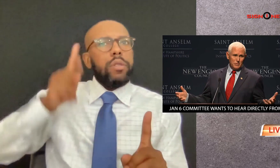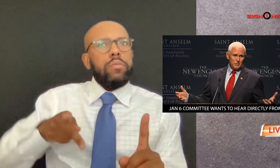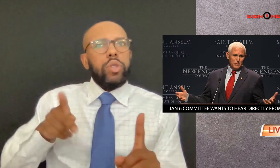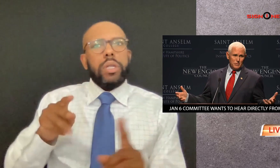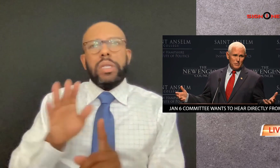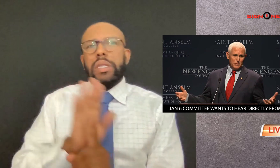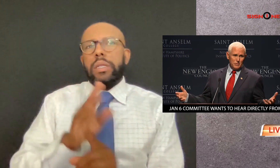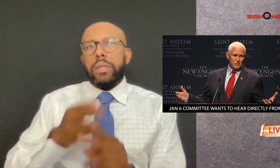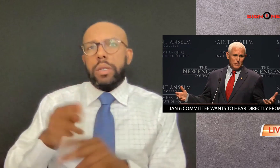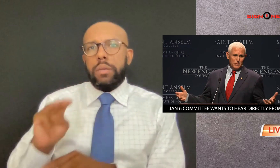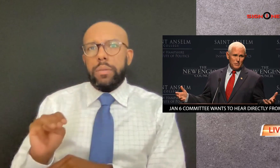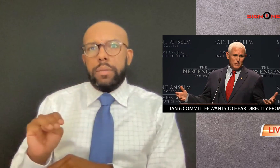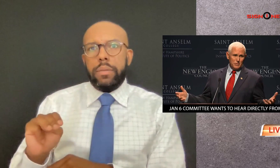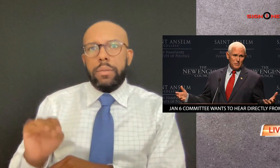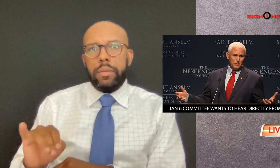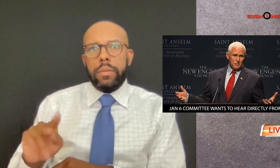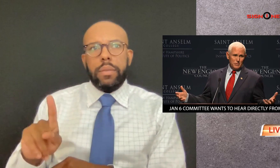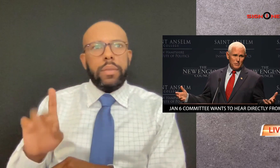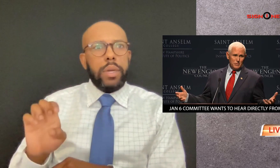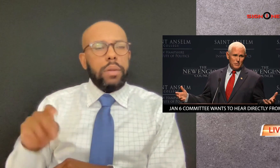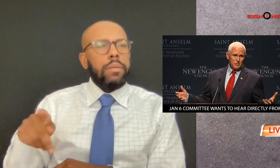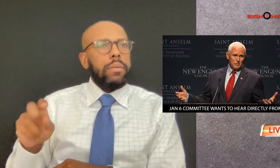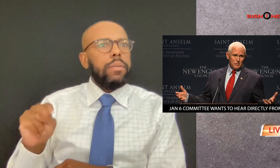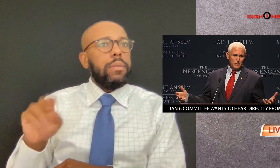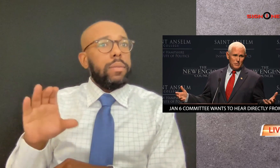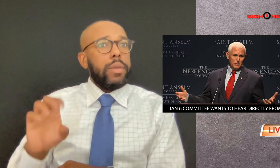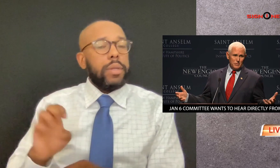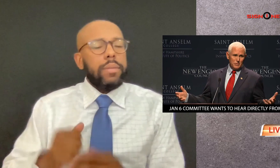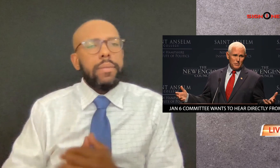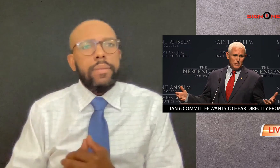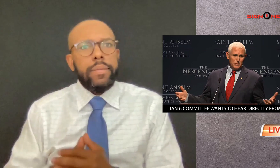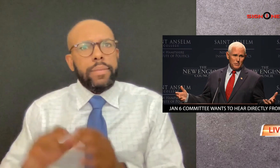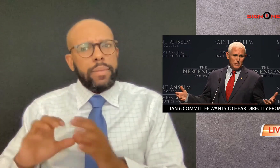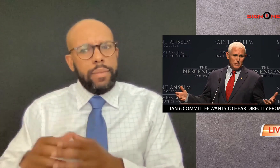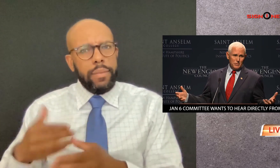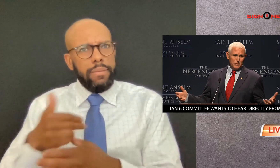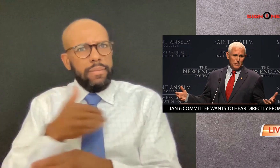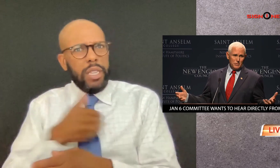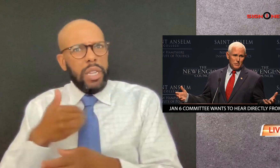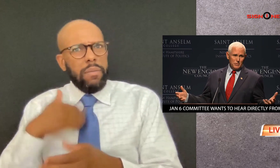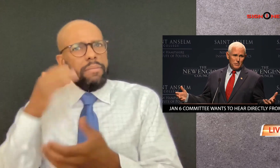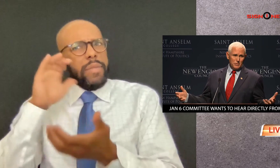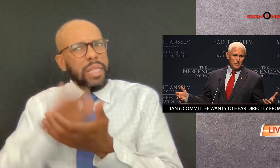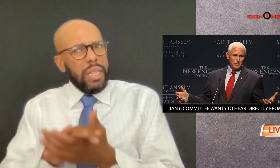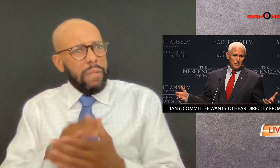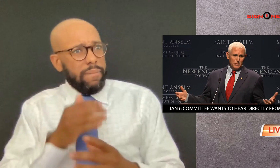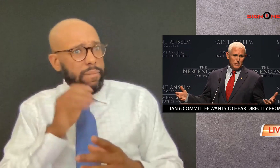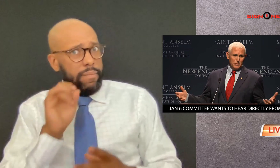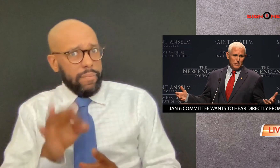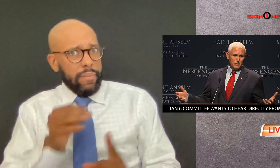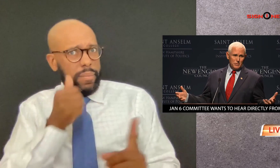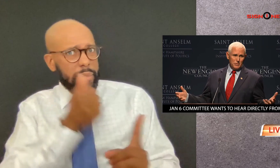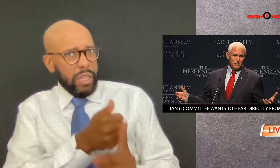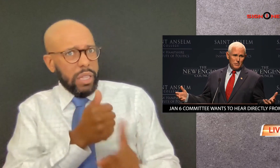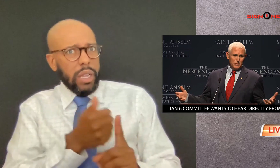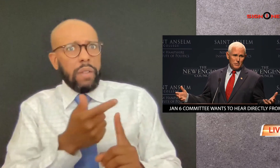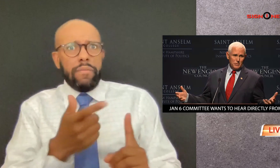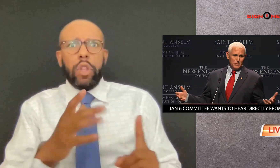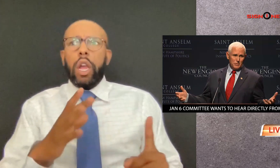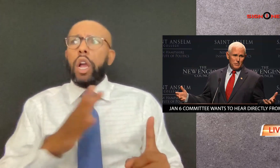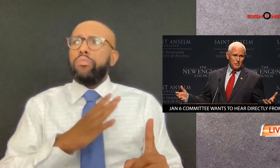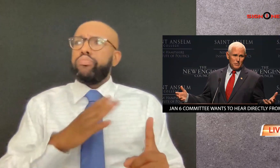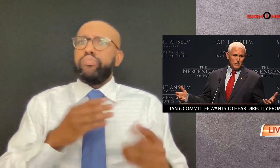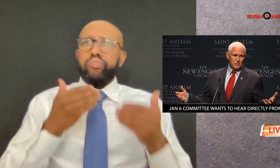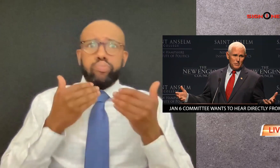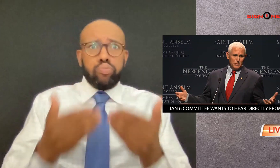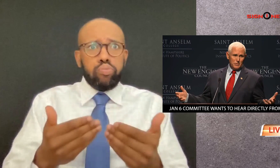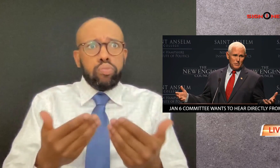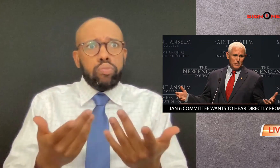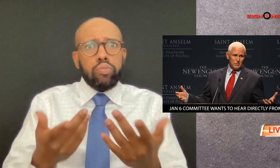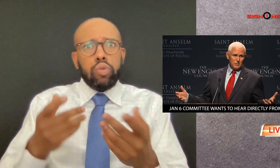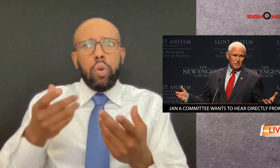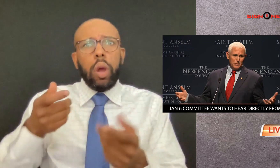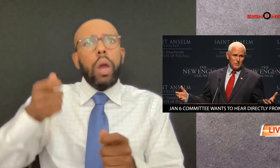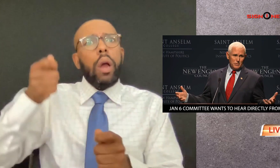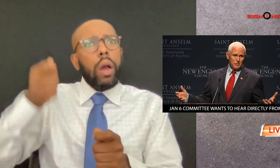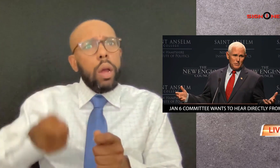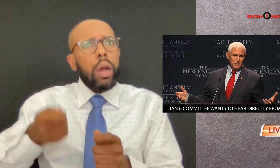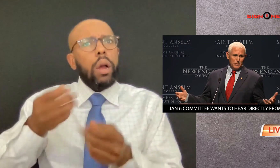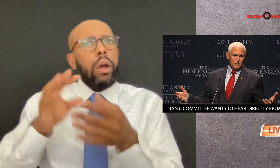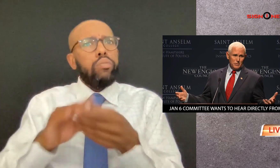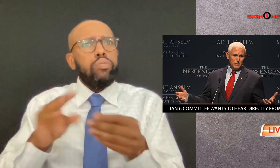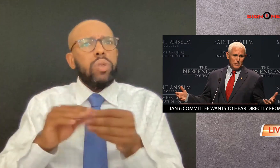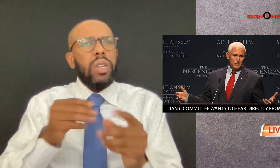wants to hear directly from former Vice President Mike Pence